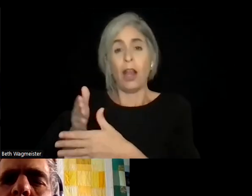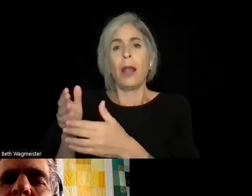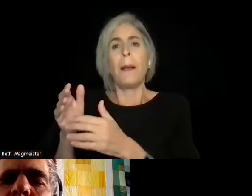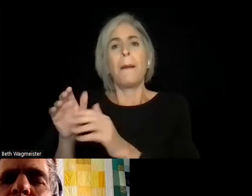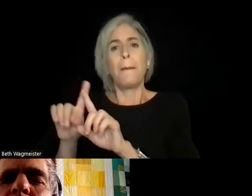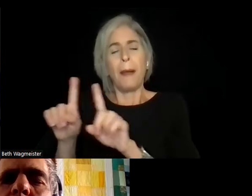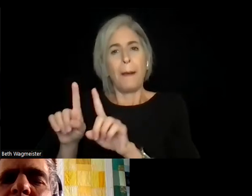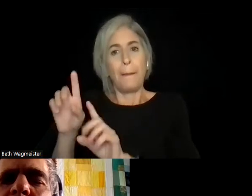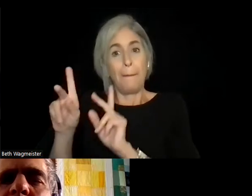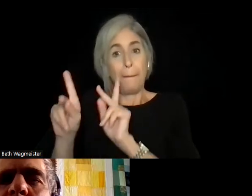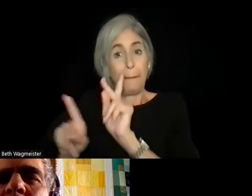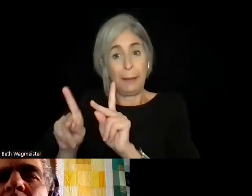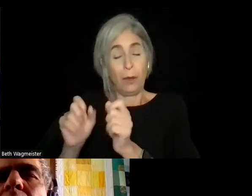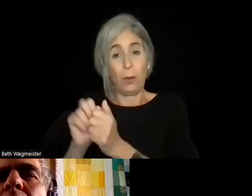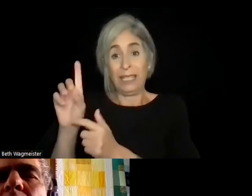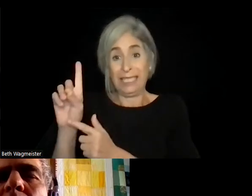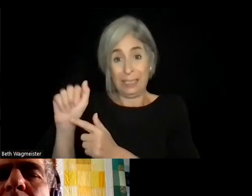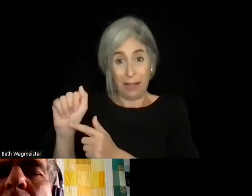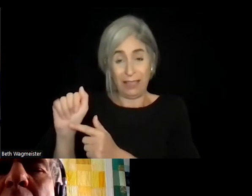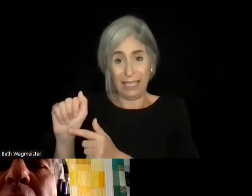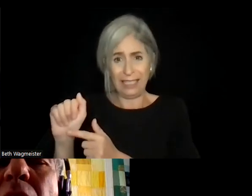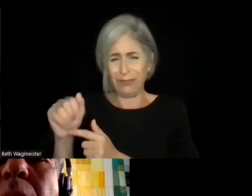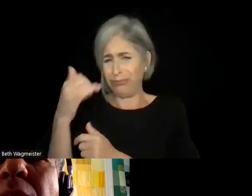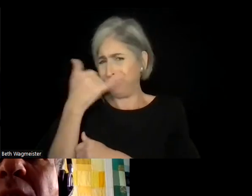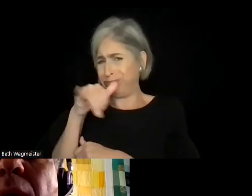me, and we all share this stuff, but in a bigger way